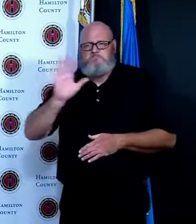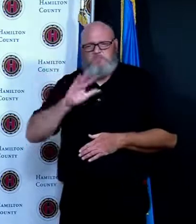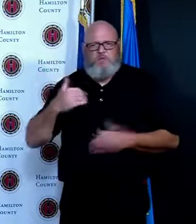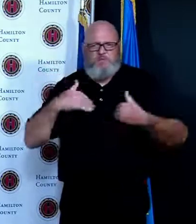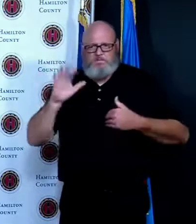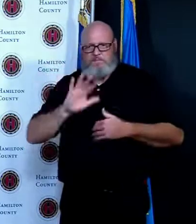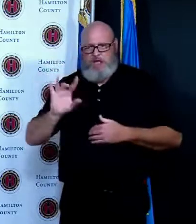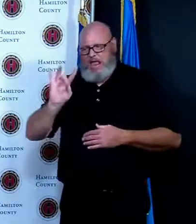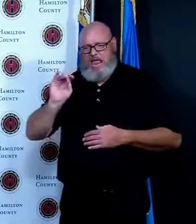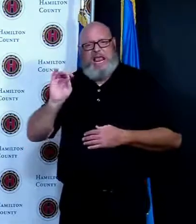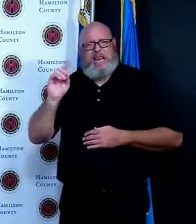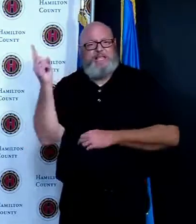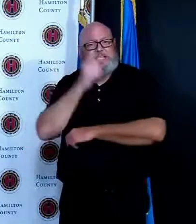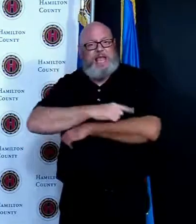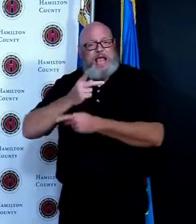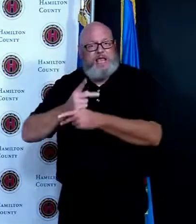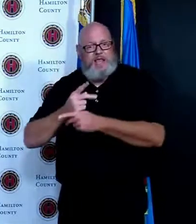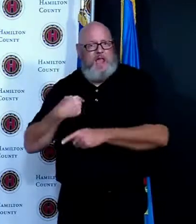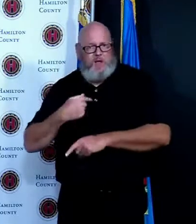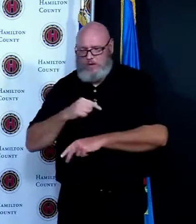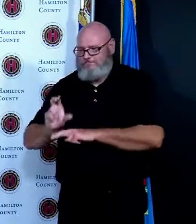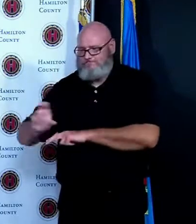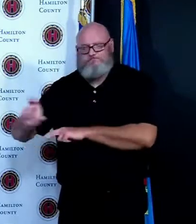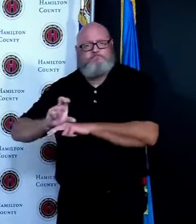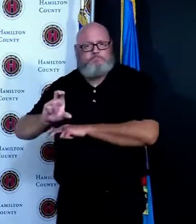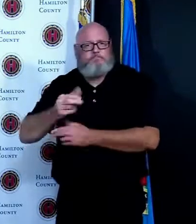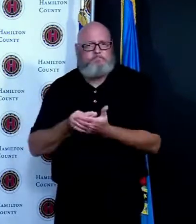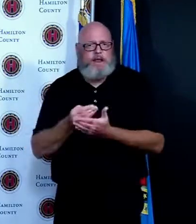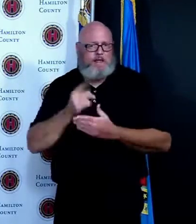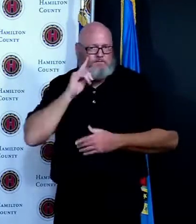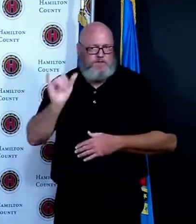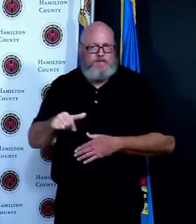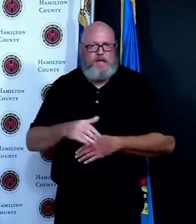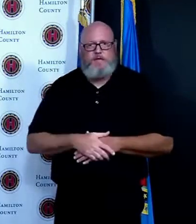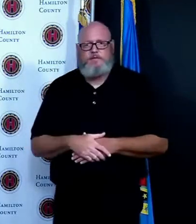see the largest category is our homeless sheltering next slide please just a few